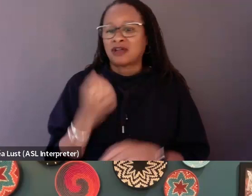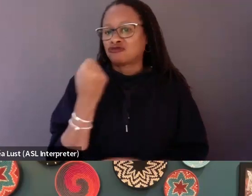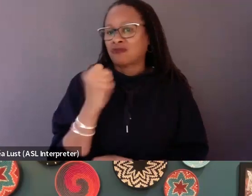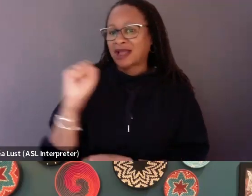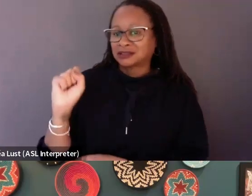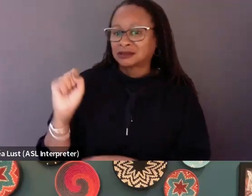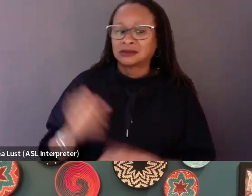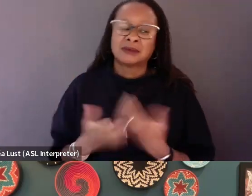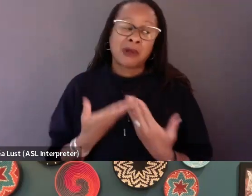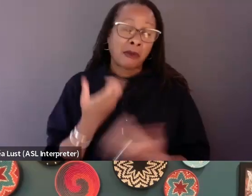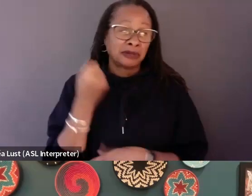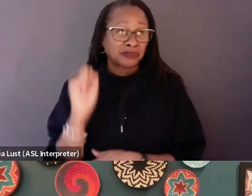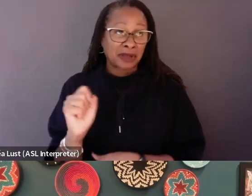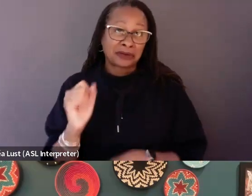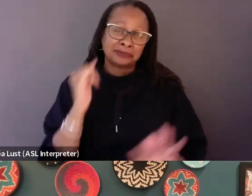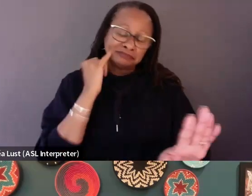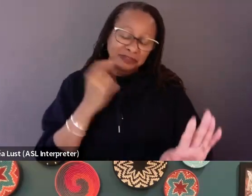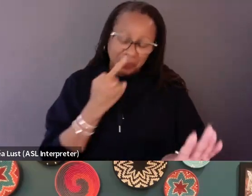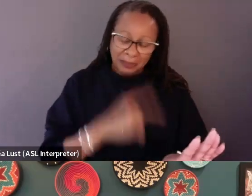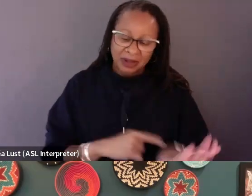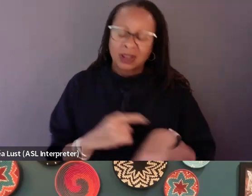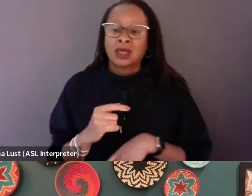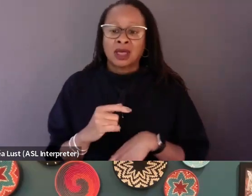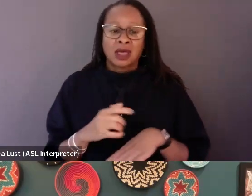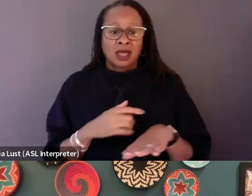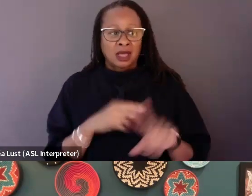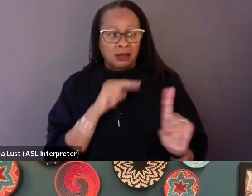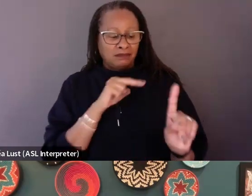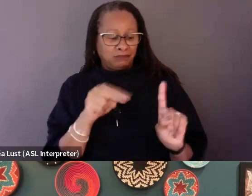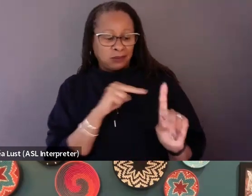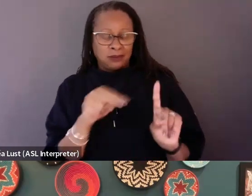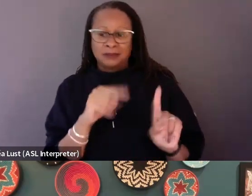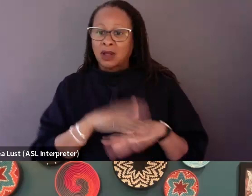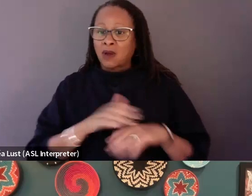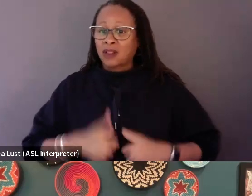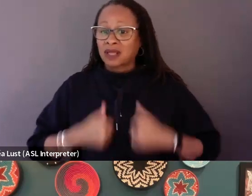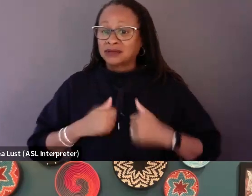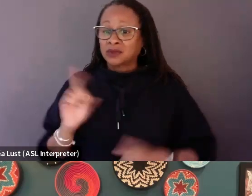almost radical, if you will, orientation towards life where towards the character in that film,